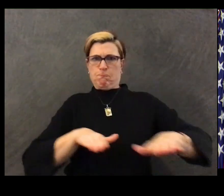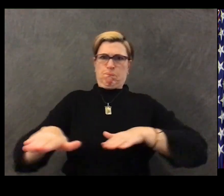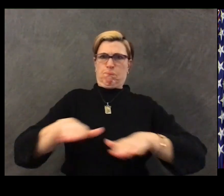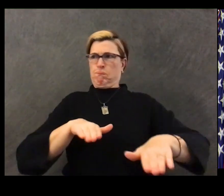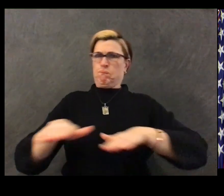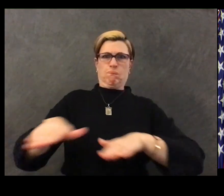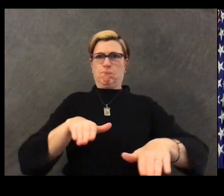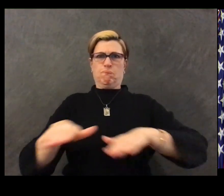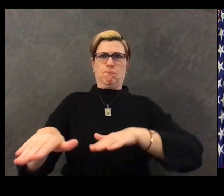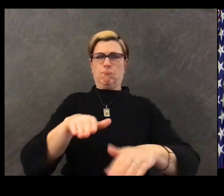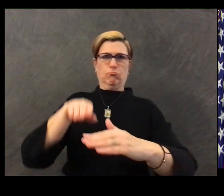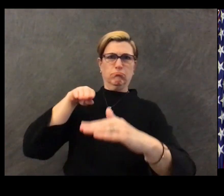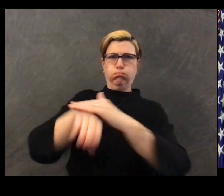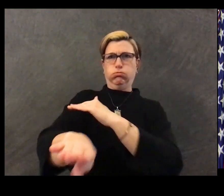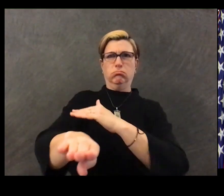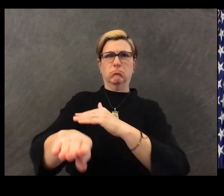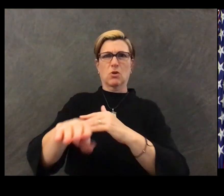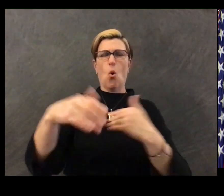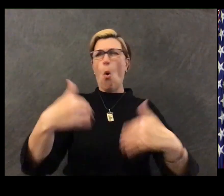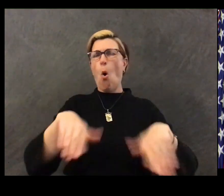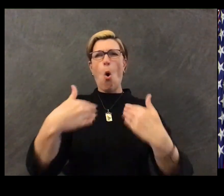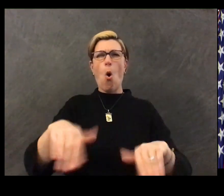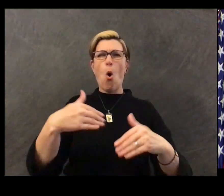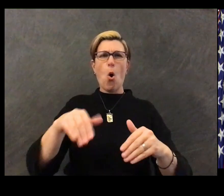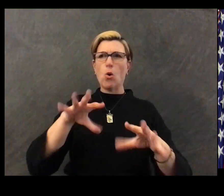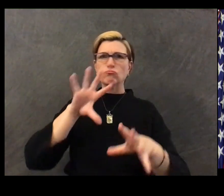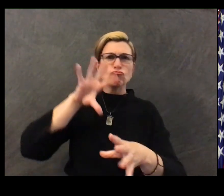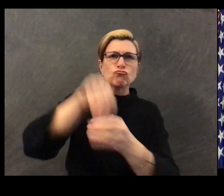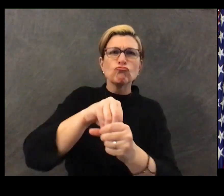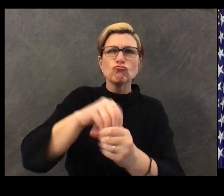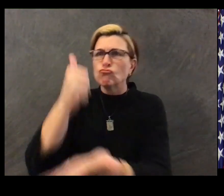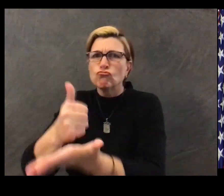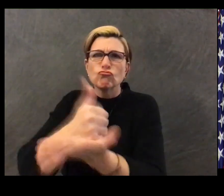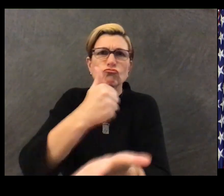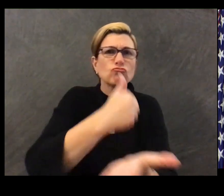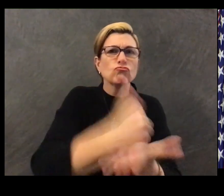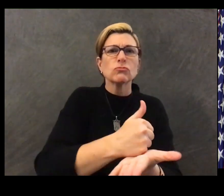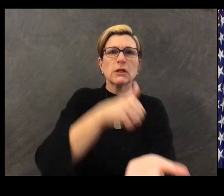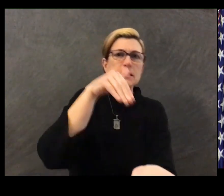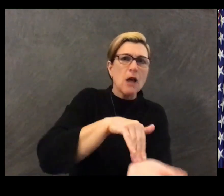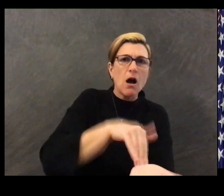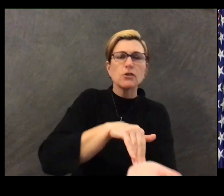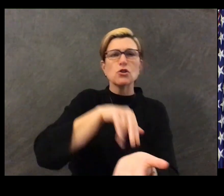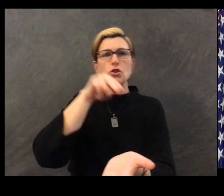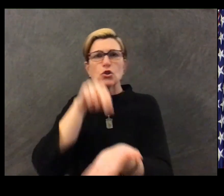of a lot of people doctors nurses respiratory technicians and